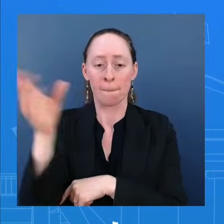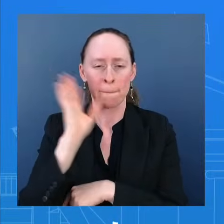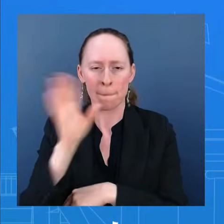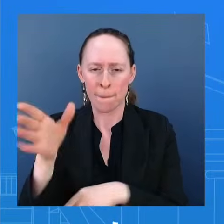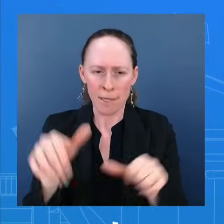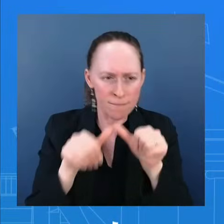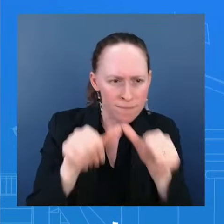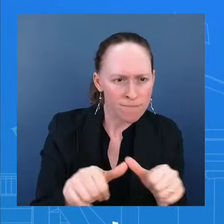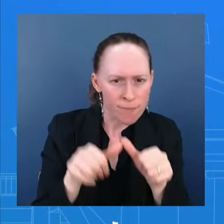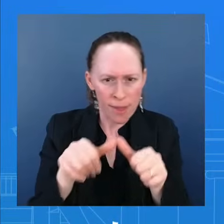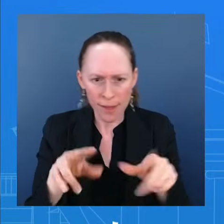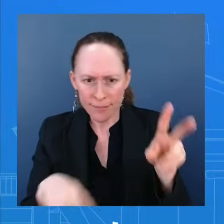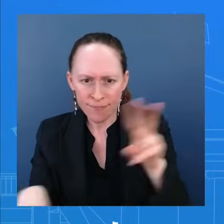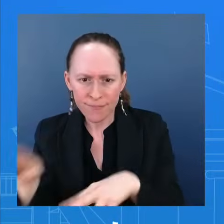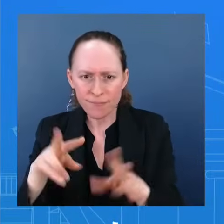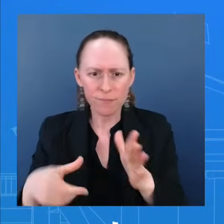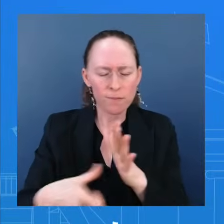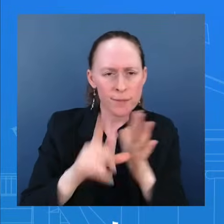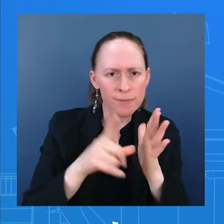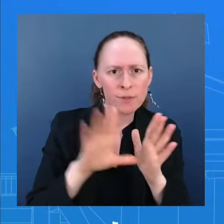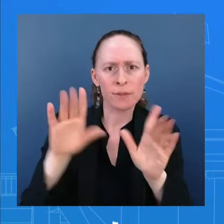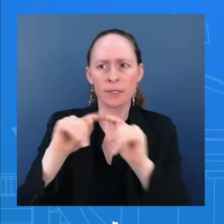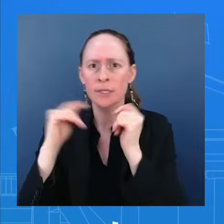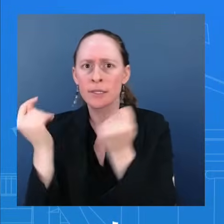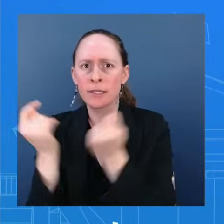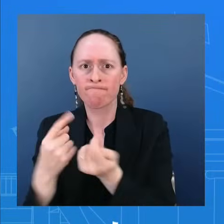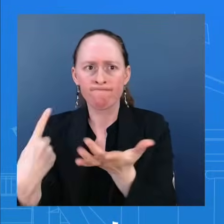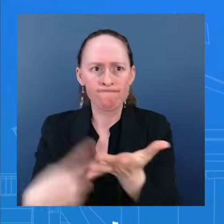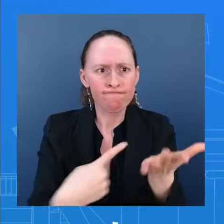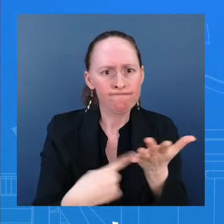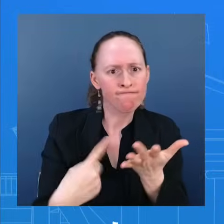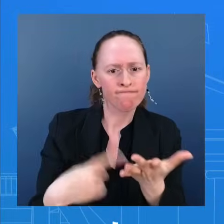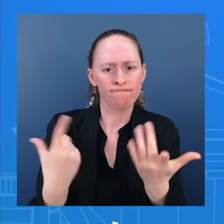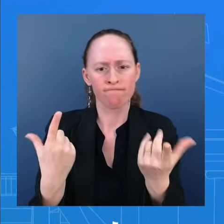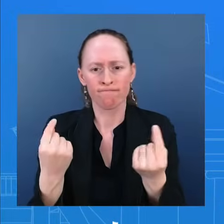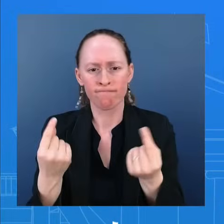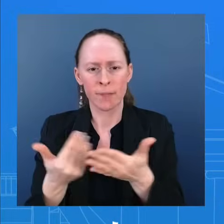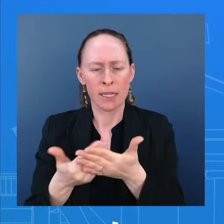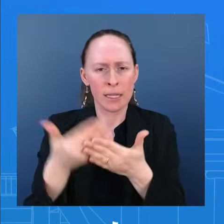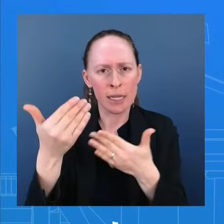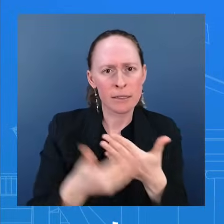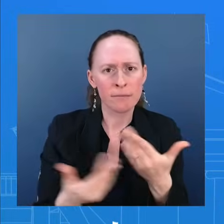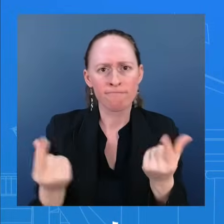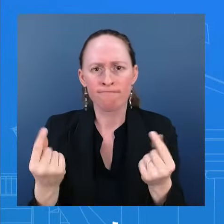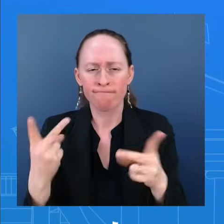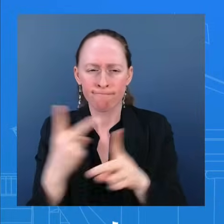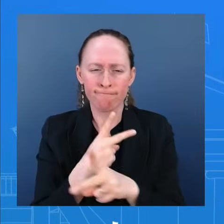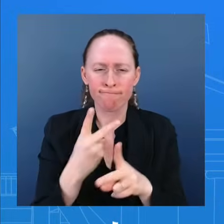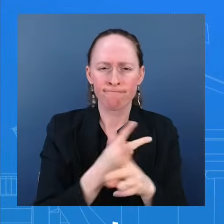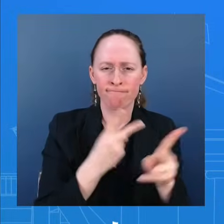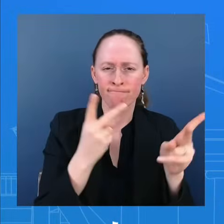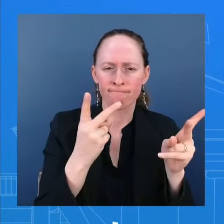to review any steps that he's going to be taking. He wants to take additional steps, obvi- -- obviously, to --